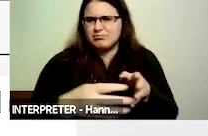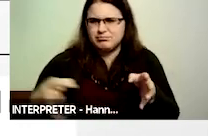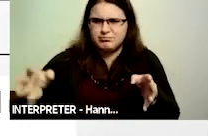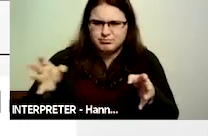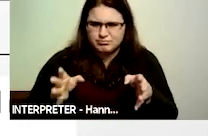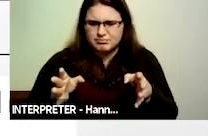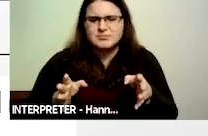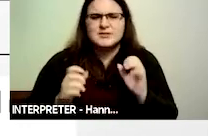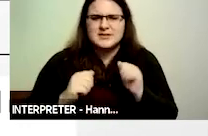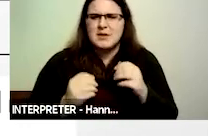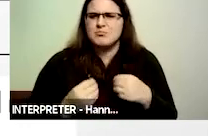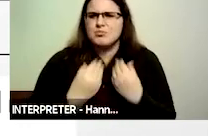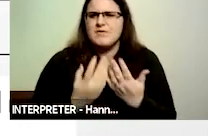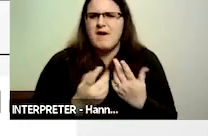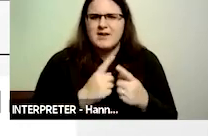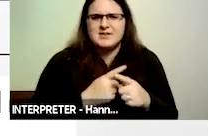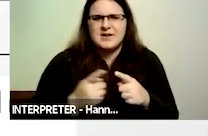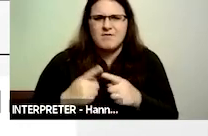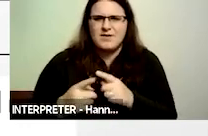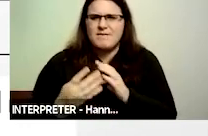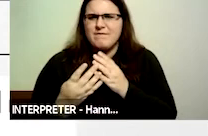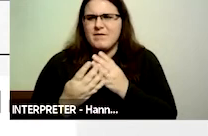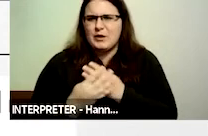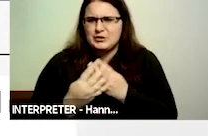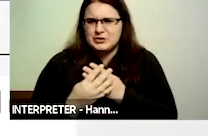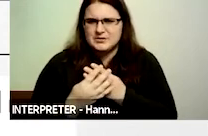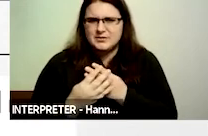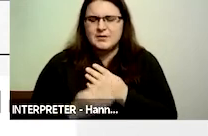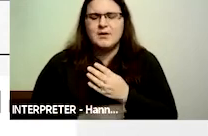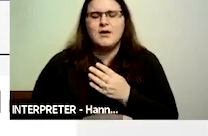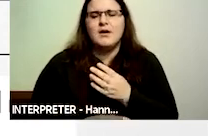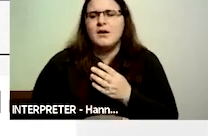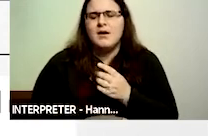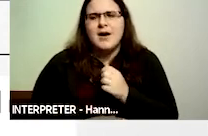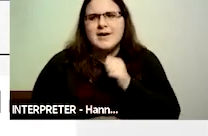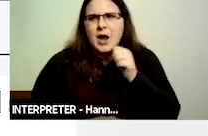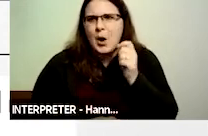filters. Now these are not as cool as turning yourself into a bee or a deer or anything